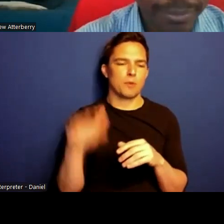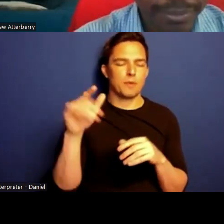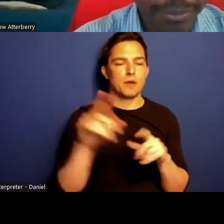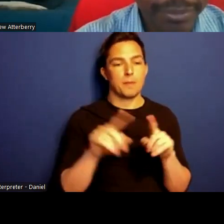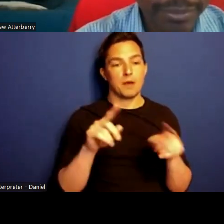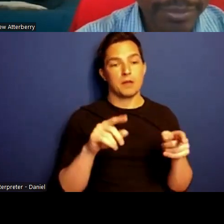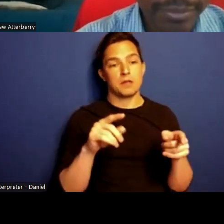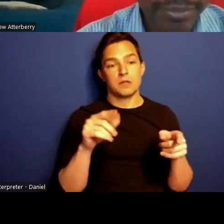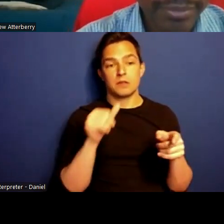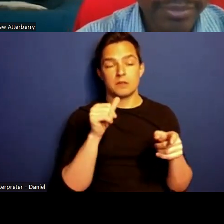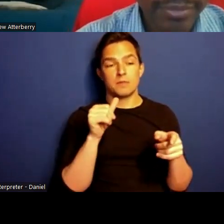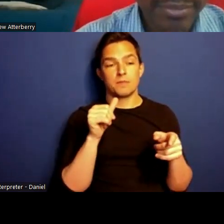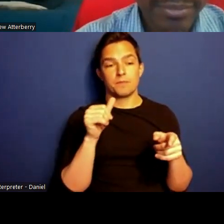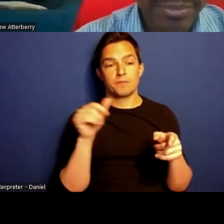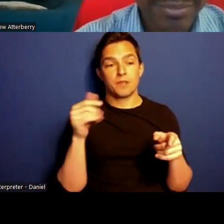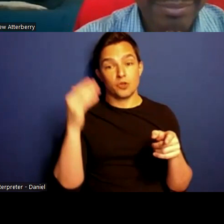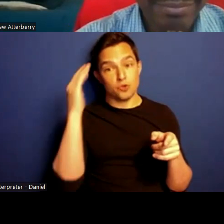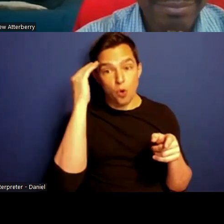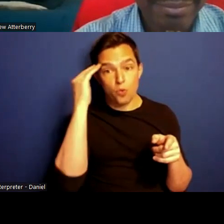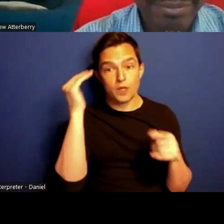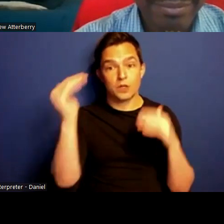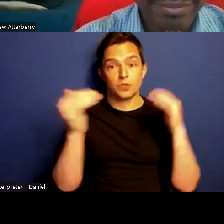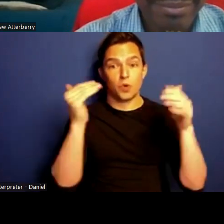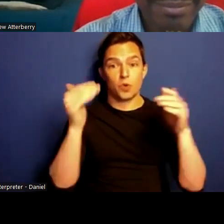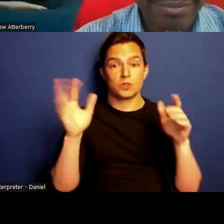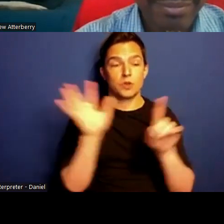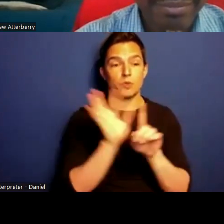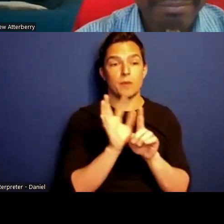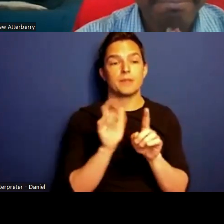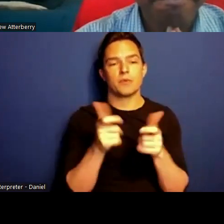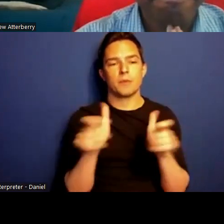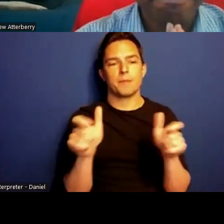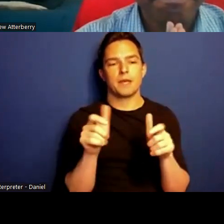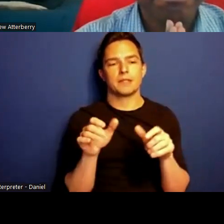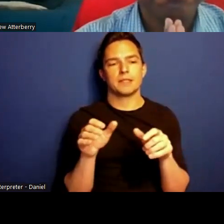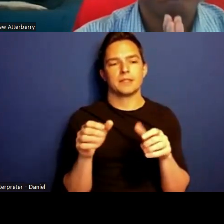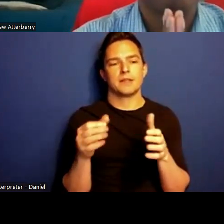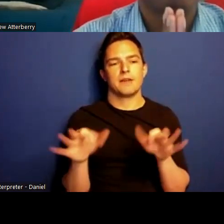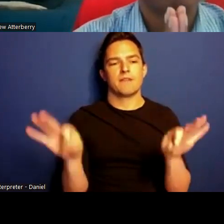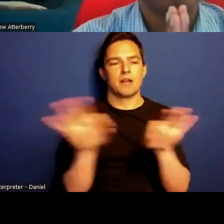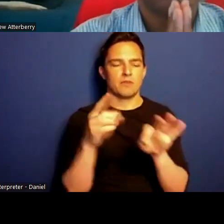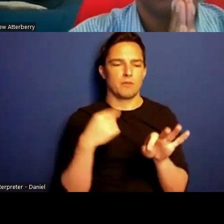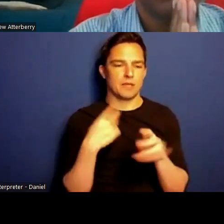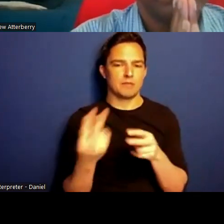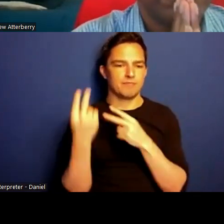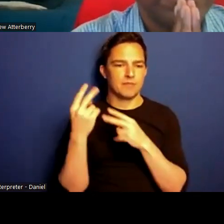around me was a huge asset in retrospect. And I think in the US that was really hard to find.